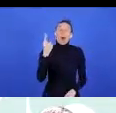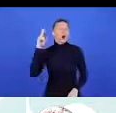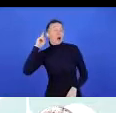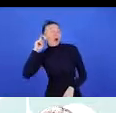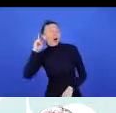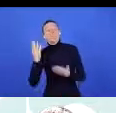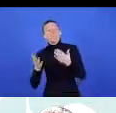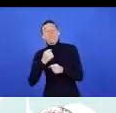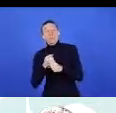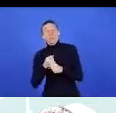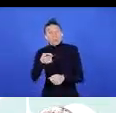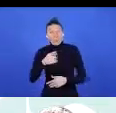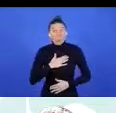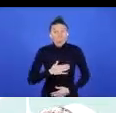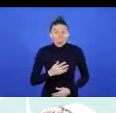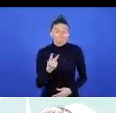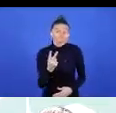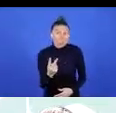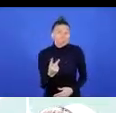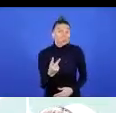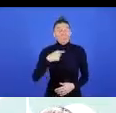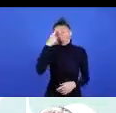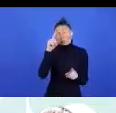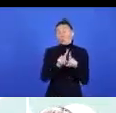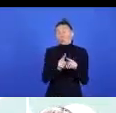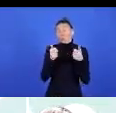calling me from. Having only one cochlear implant may work, but